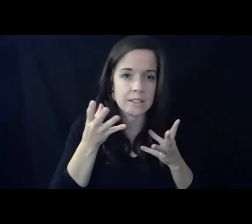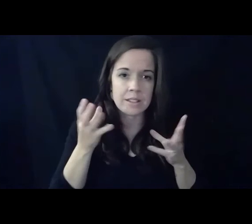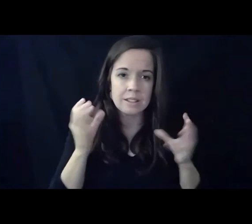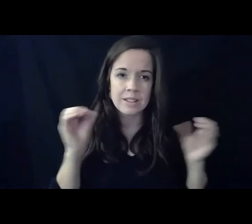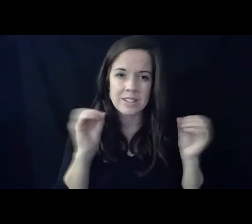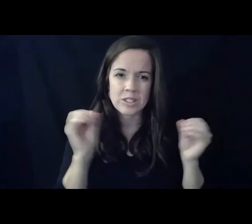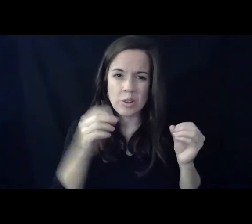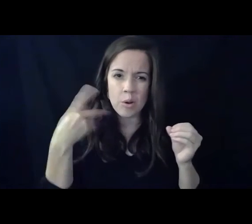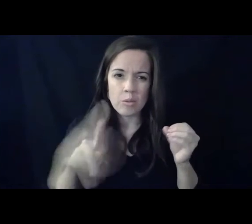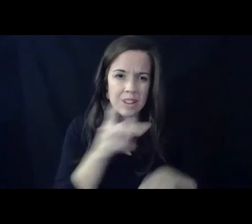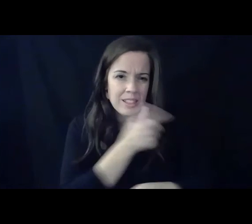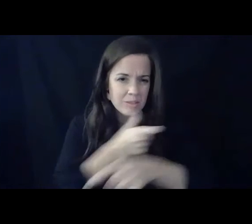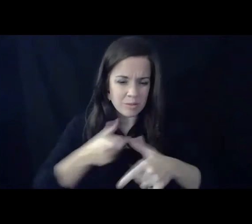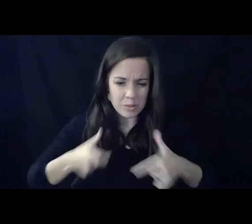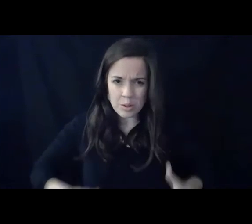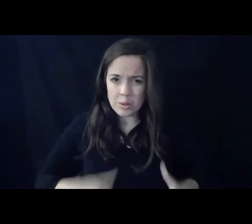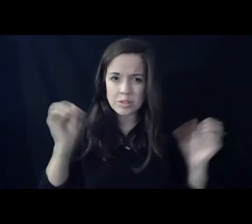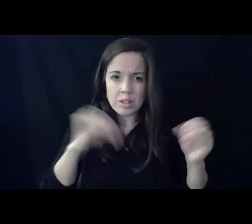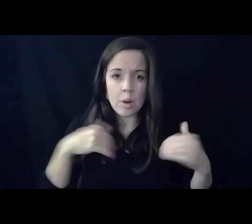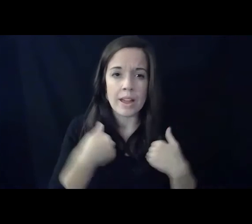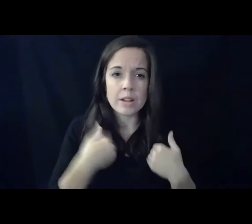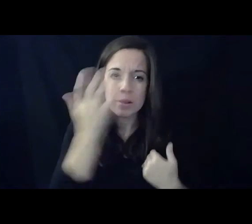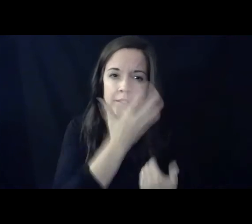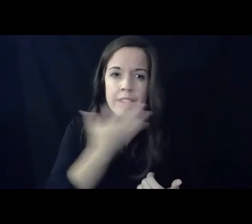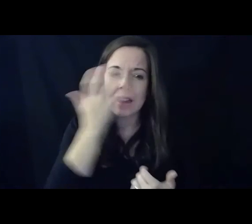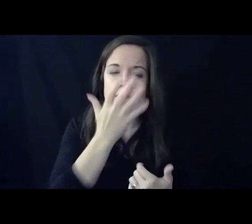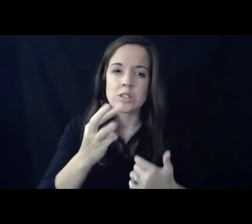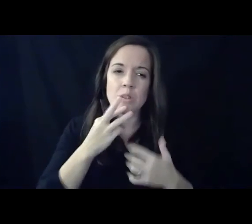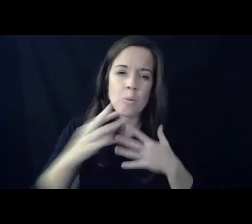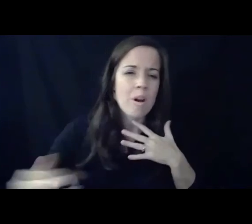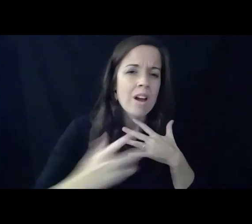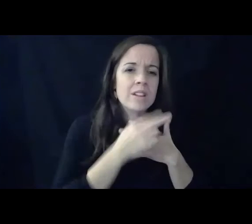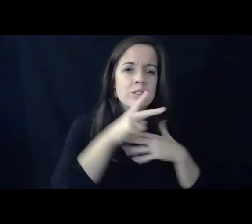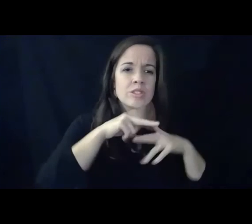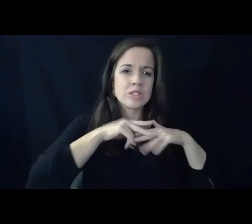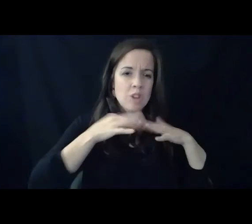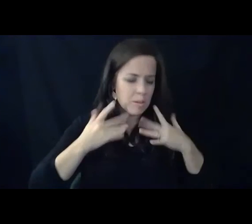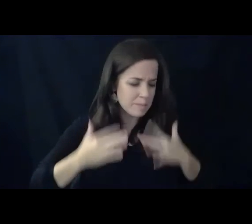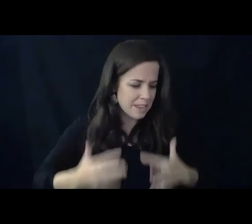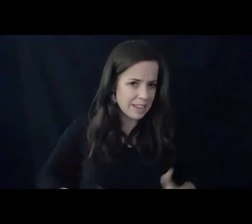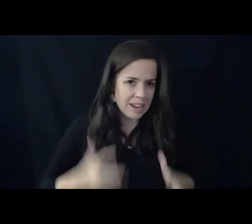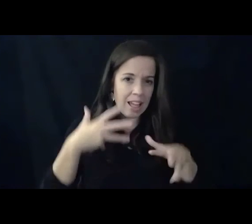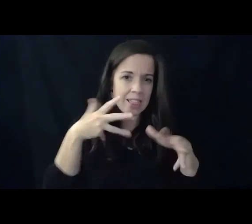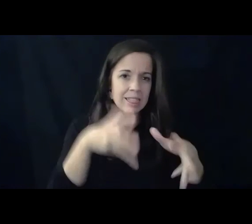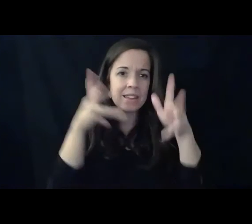no animal face, the waters salt me and I leave it barefoot. I leave you, season